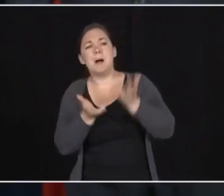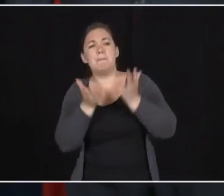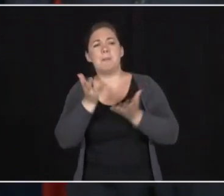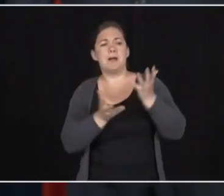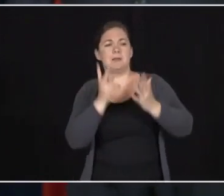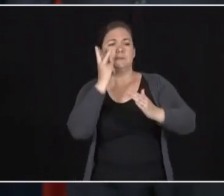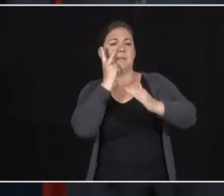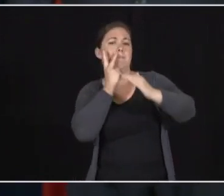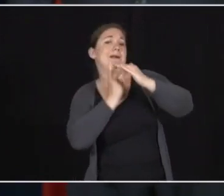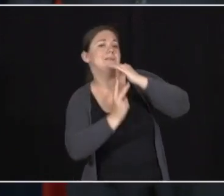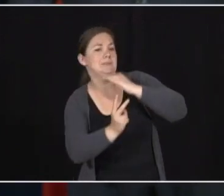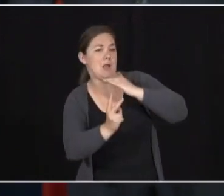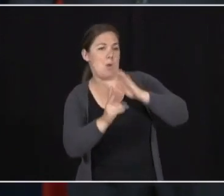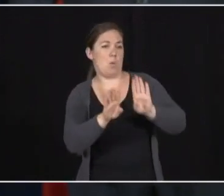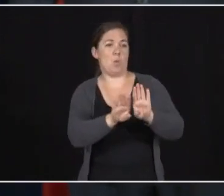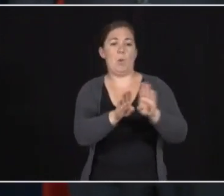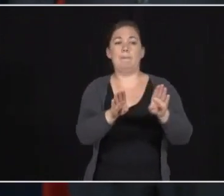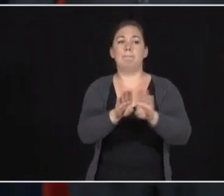somewhat with the opening up of the economy.